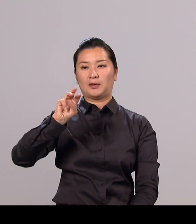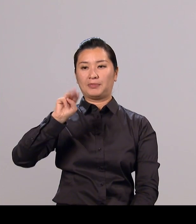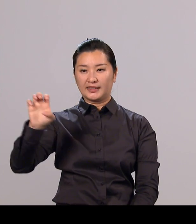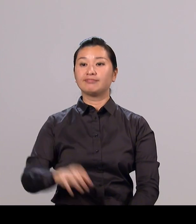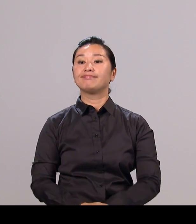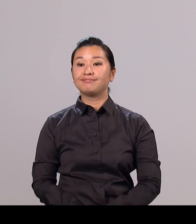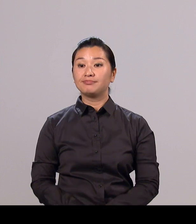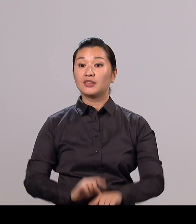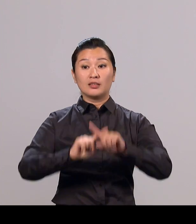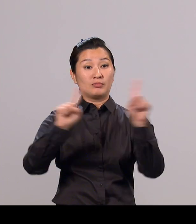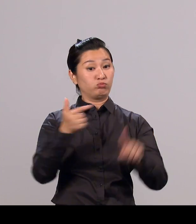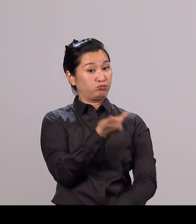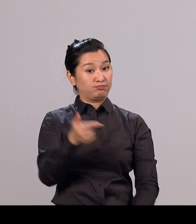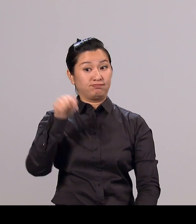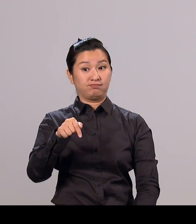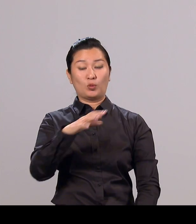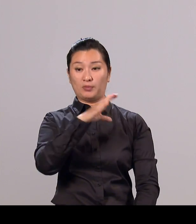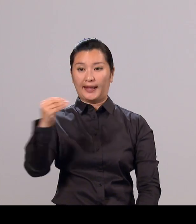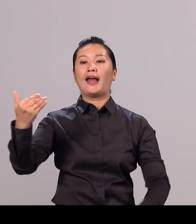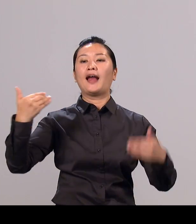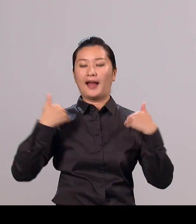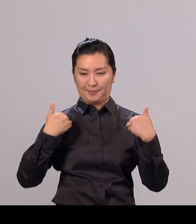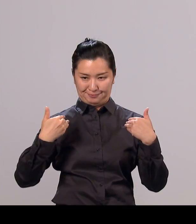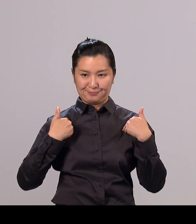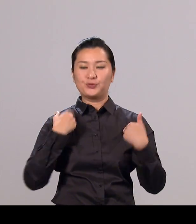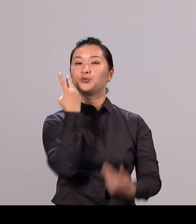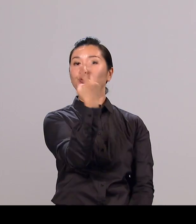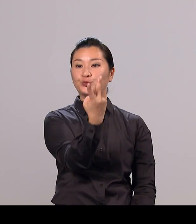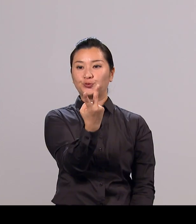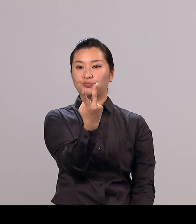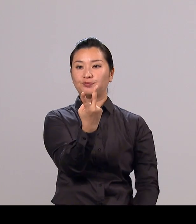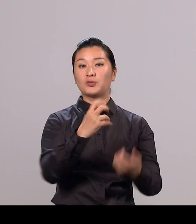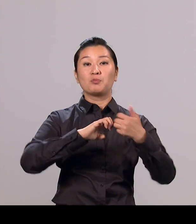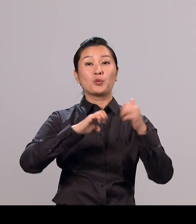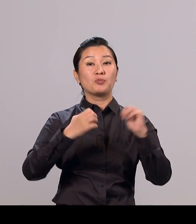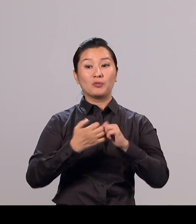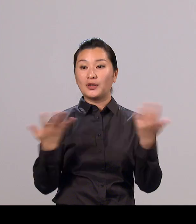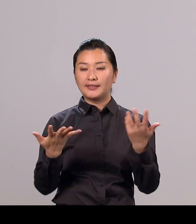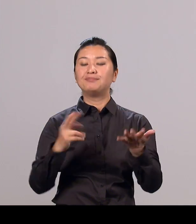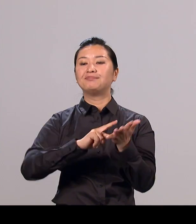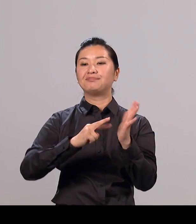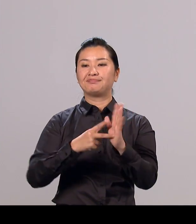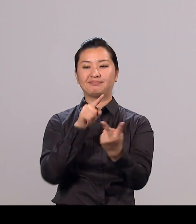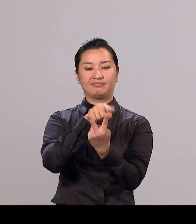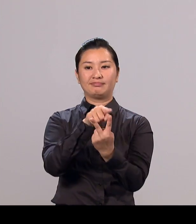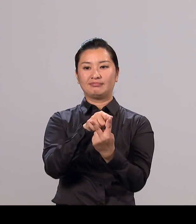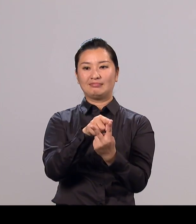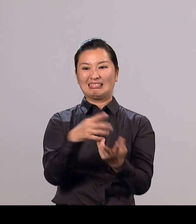One, delays in customs clearance, because when you go from border to border, somebody wants to look inside your box.